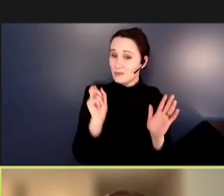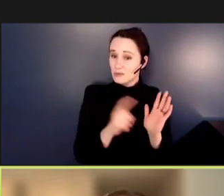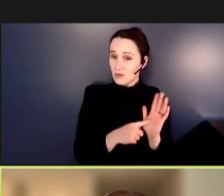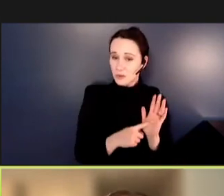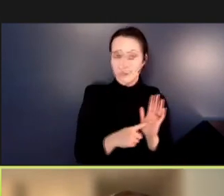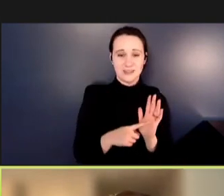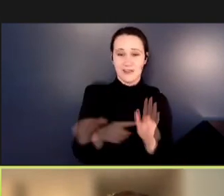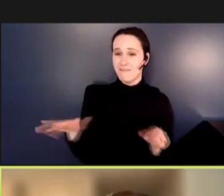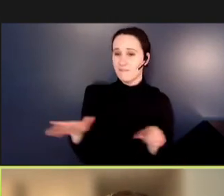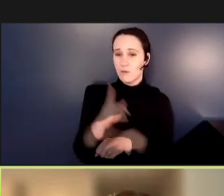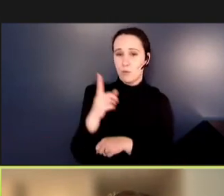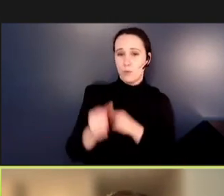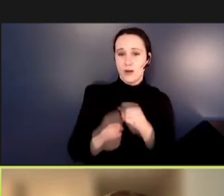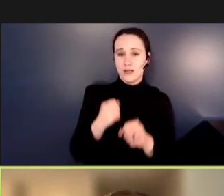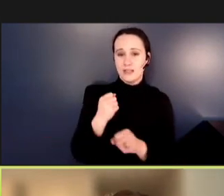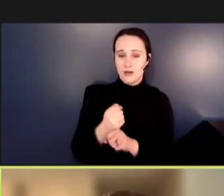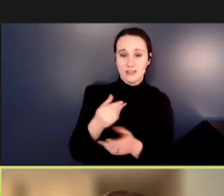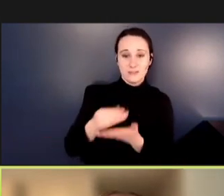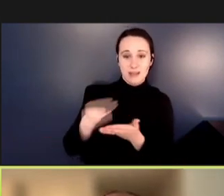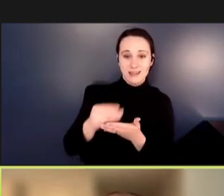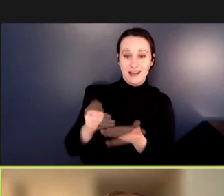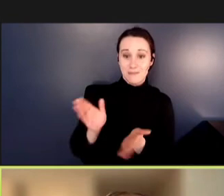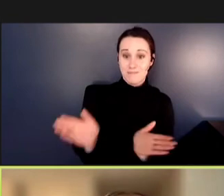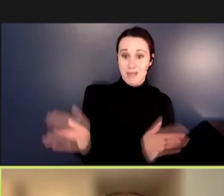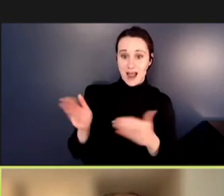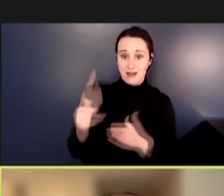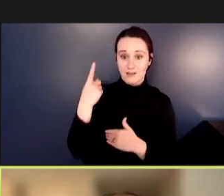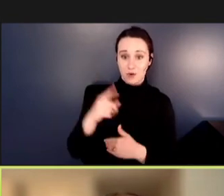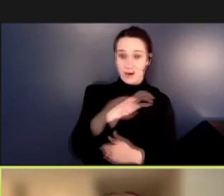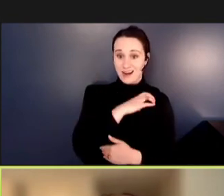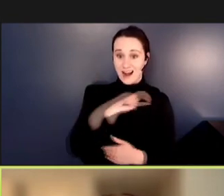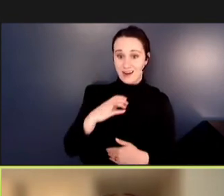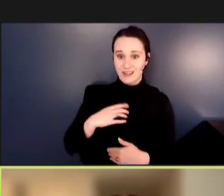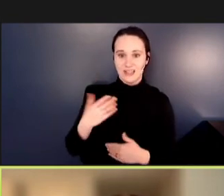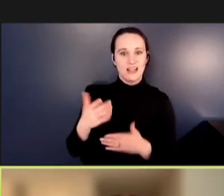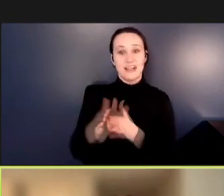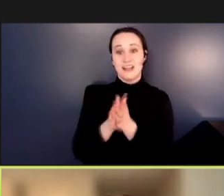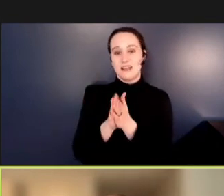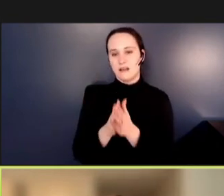package passed in Congress. We've been seeing that fight happen for -- play out for a while,